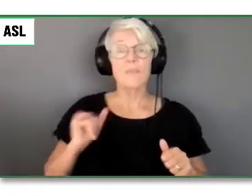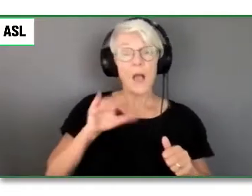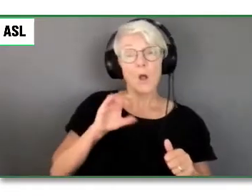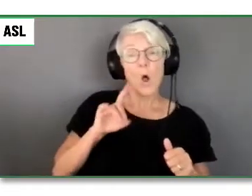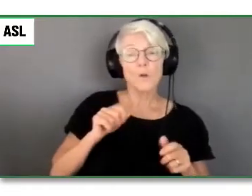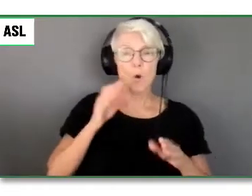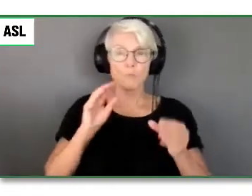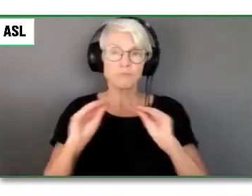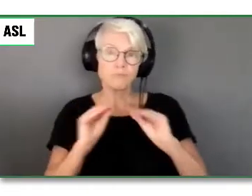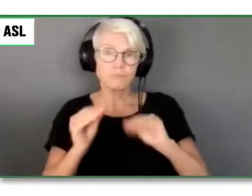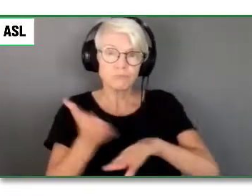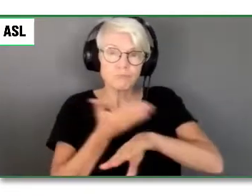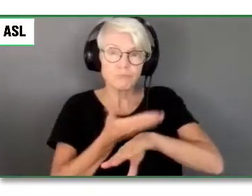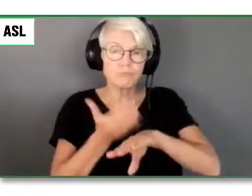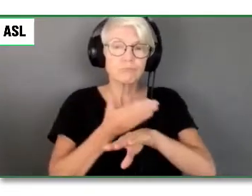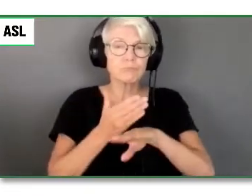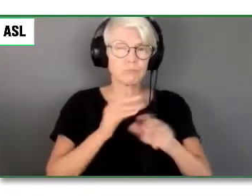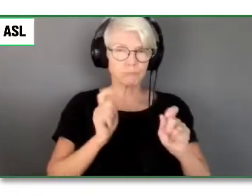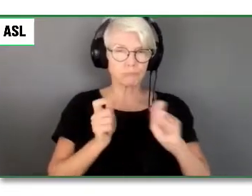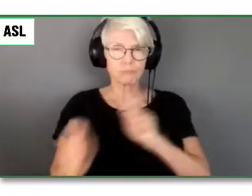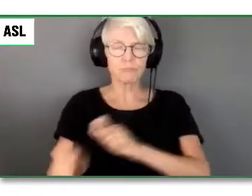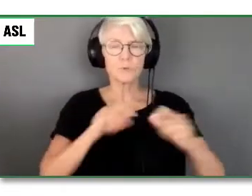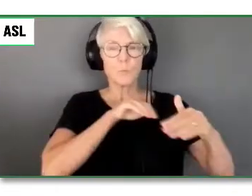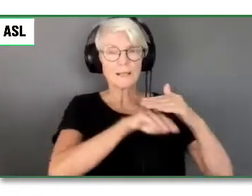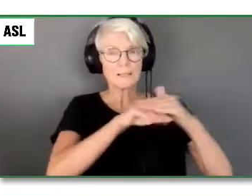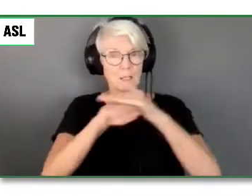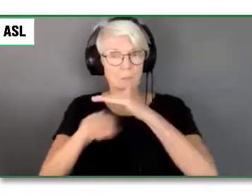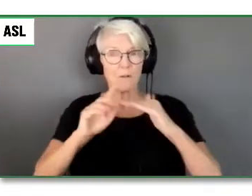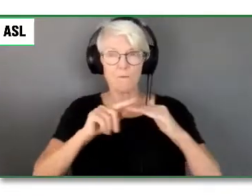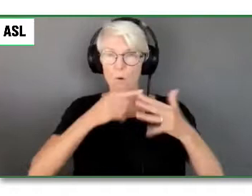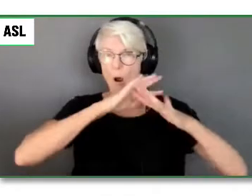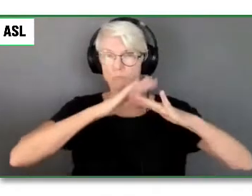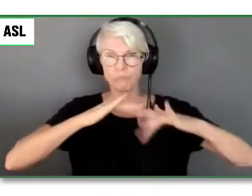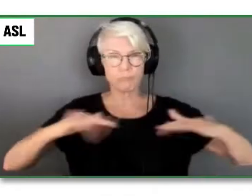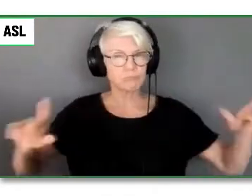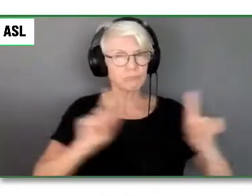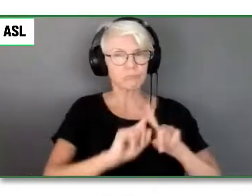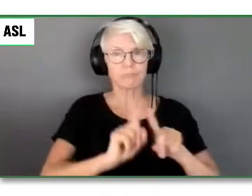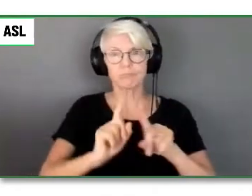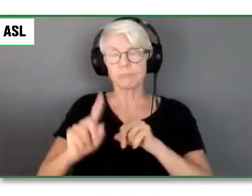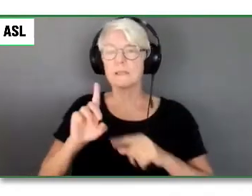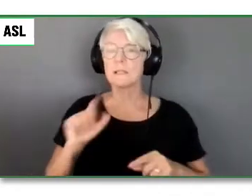variety of disabilities. If I'm doing a multi-day trip